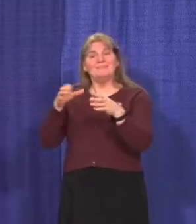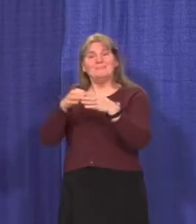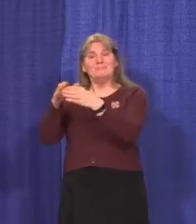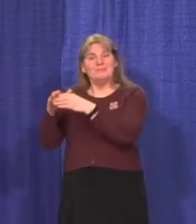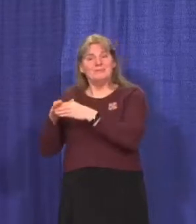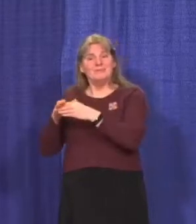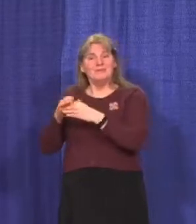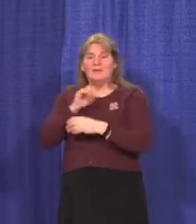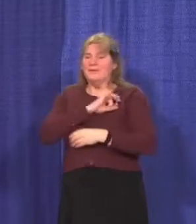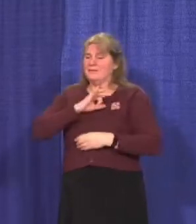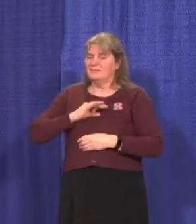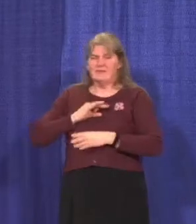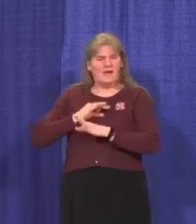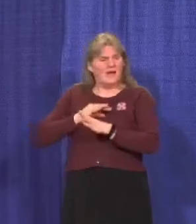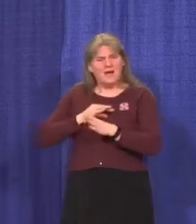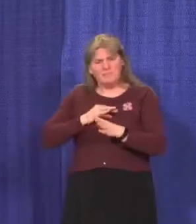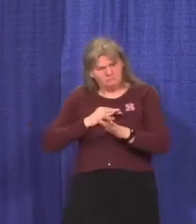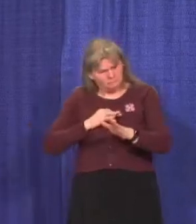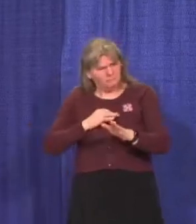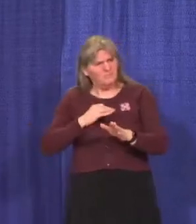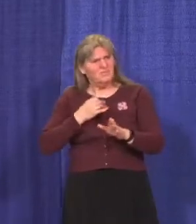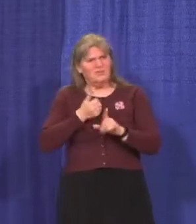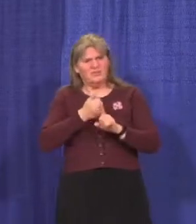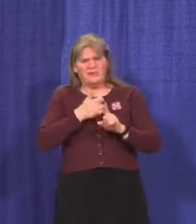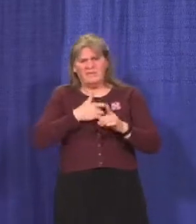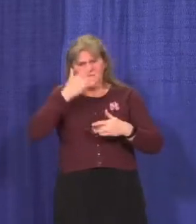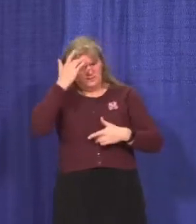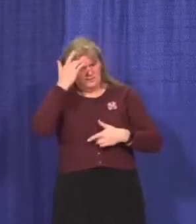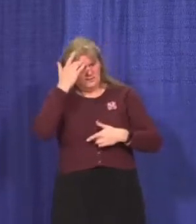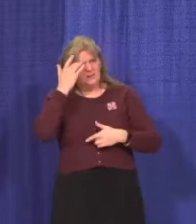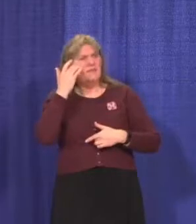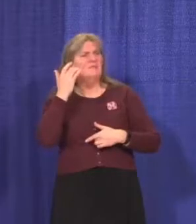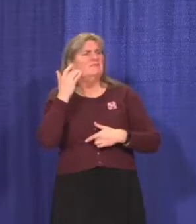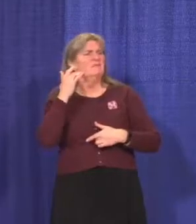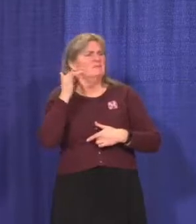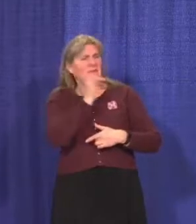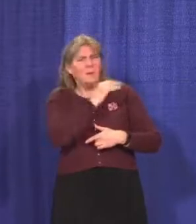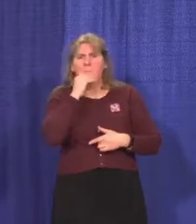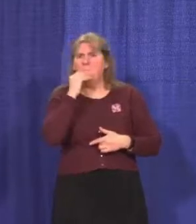any sign of illness. This is a precautionary step